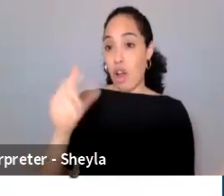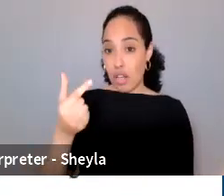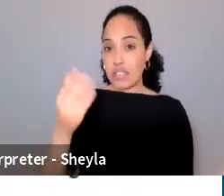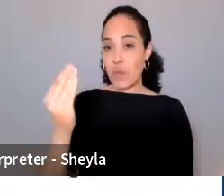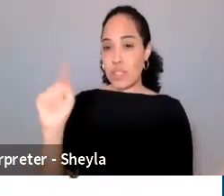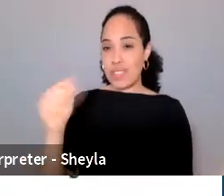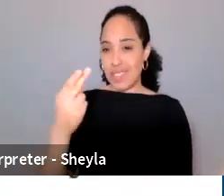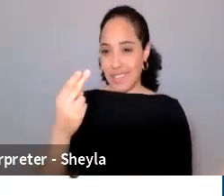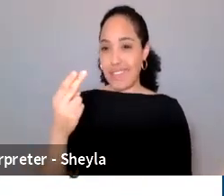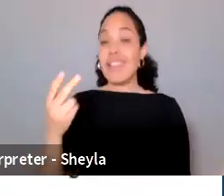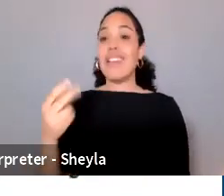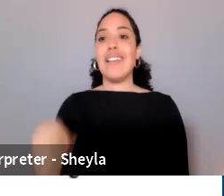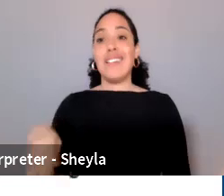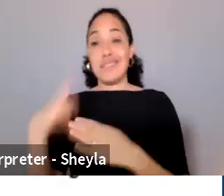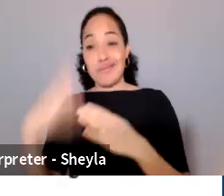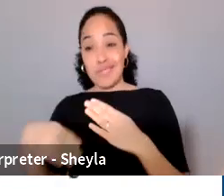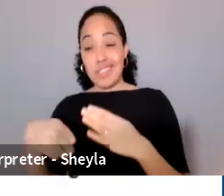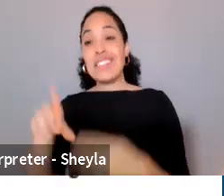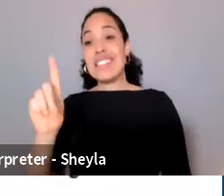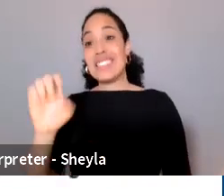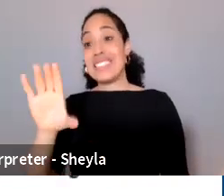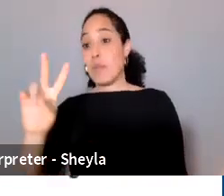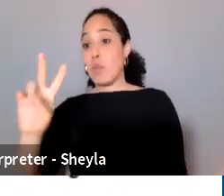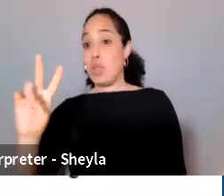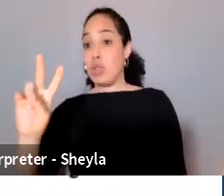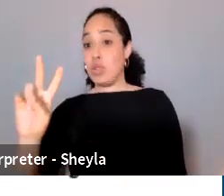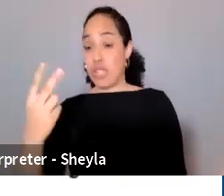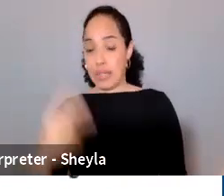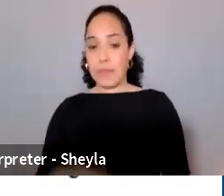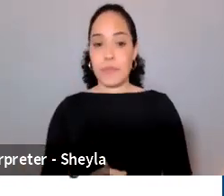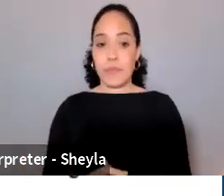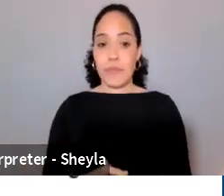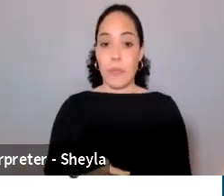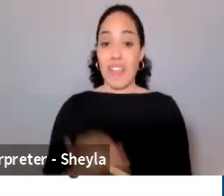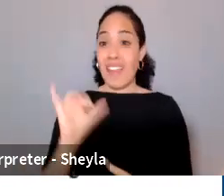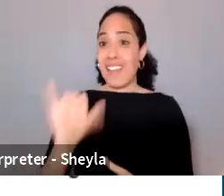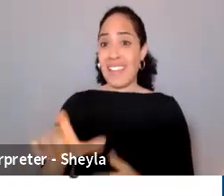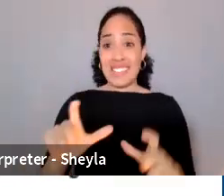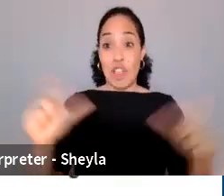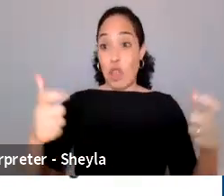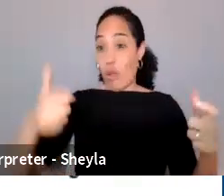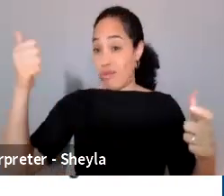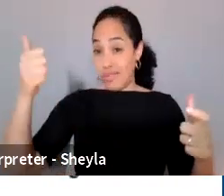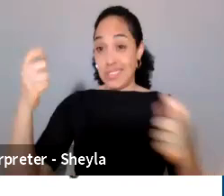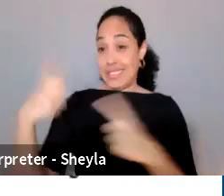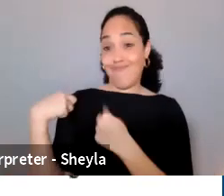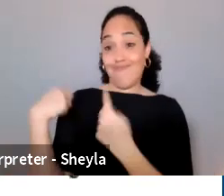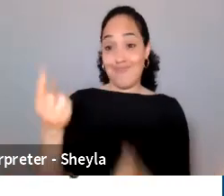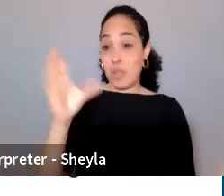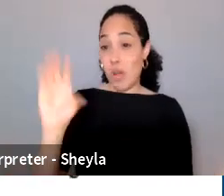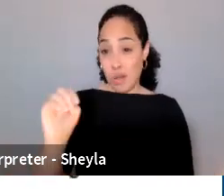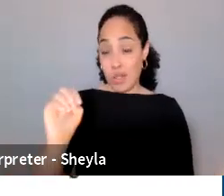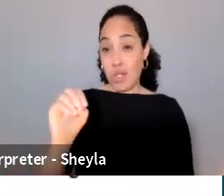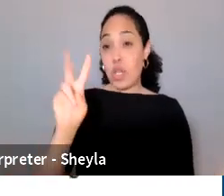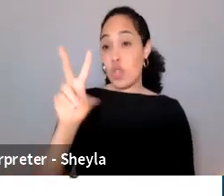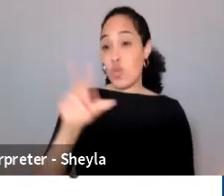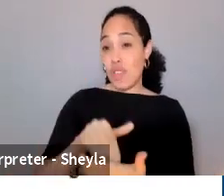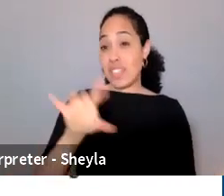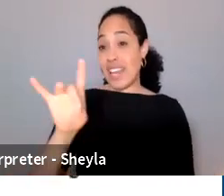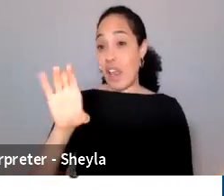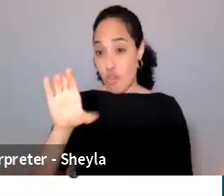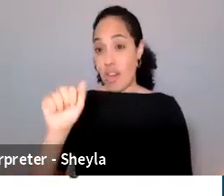to be the largest fire in Colorado history at over 208 000 acres uh we had over 450 structures lost